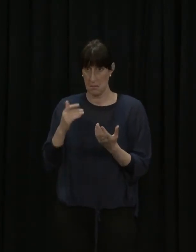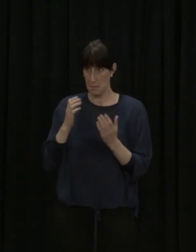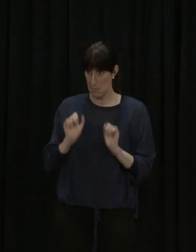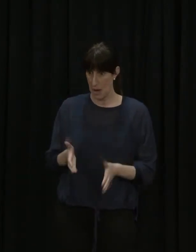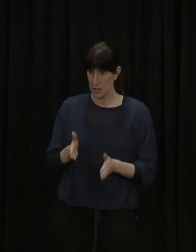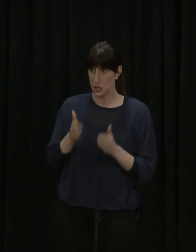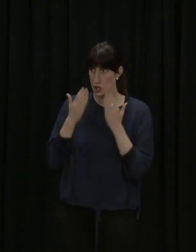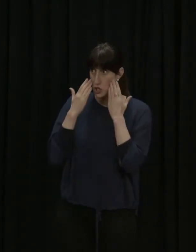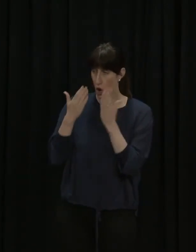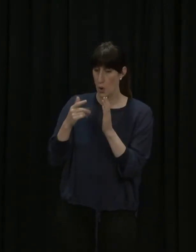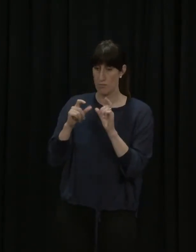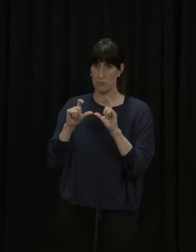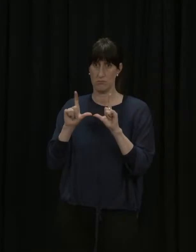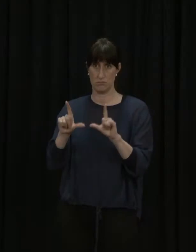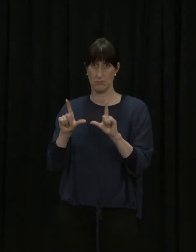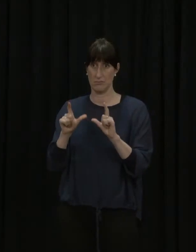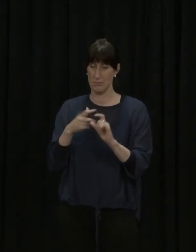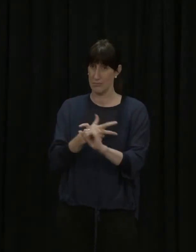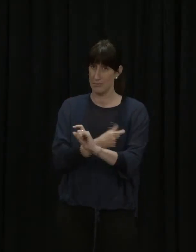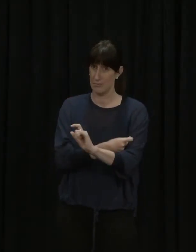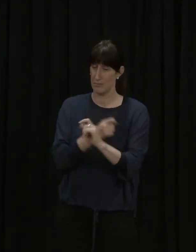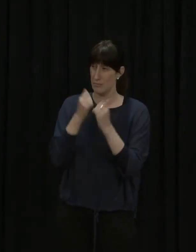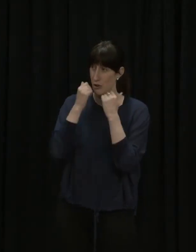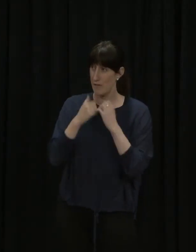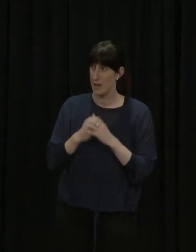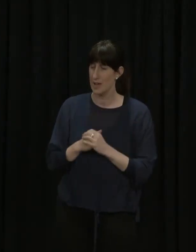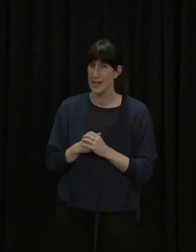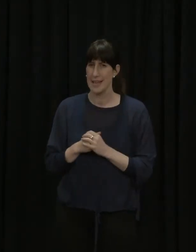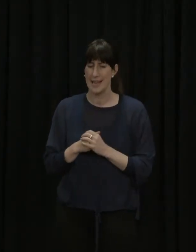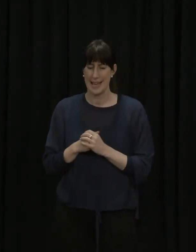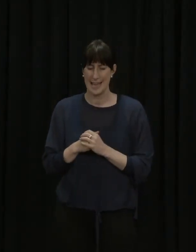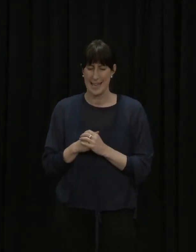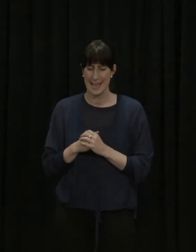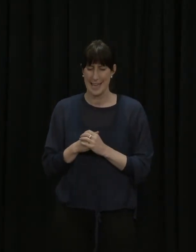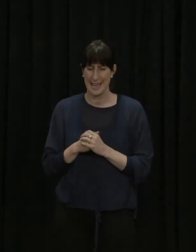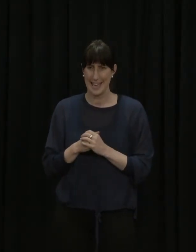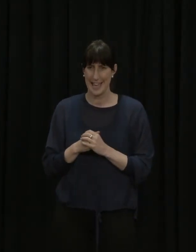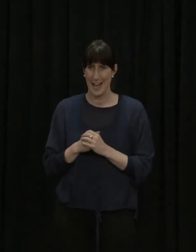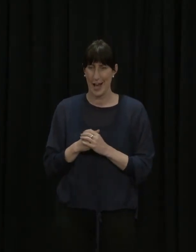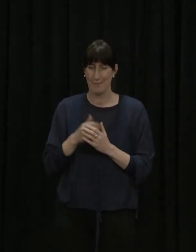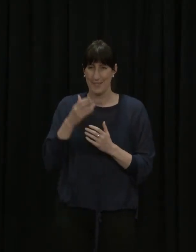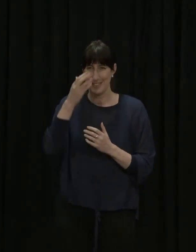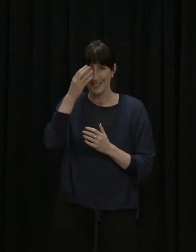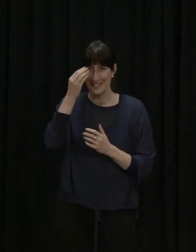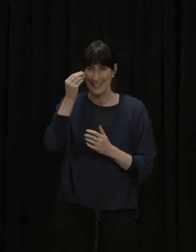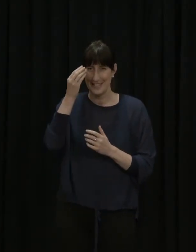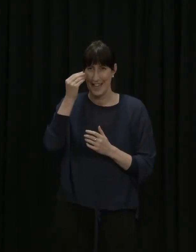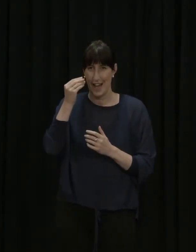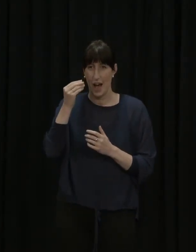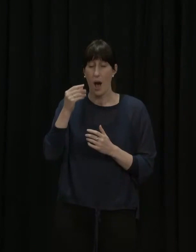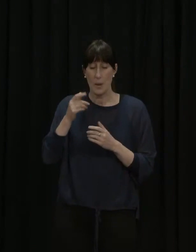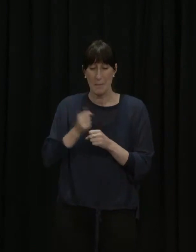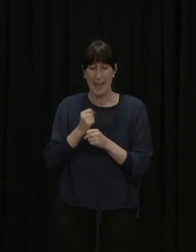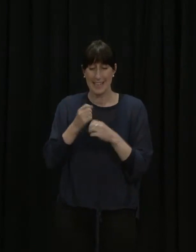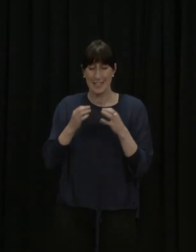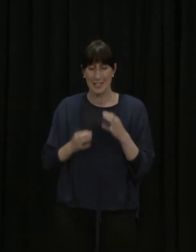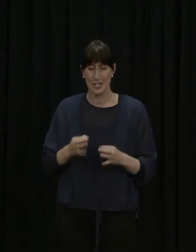show a certificate to get into the Rostron? You are testing my memory. I will have to come back.